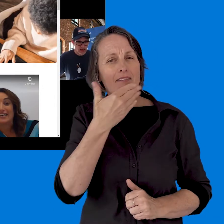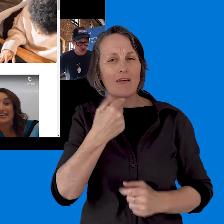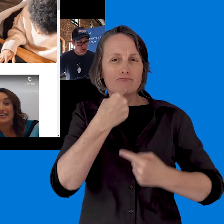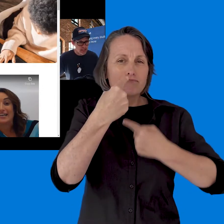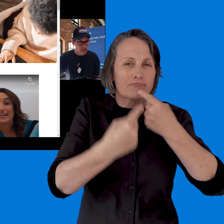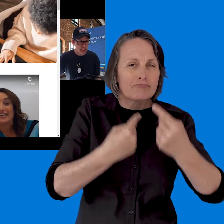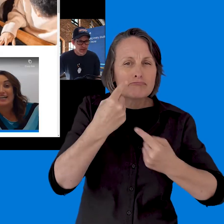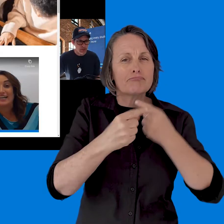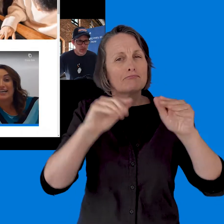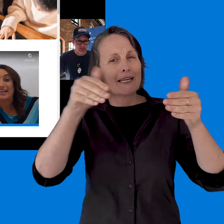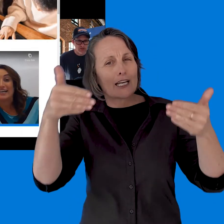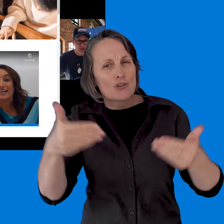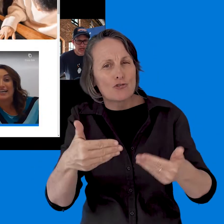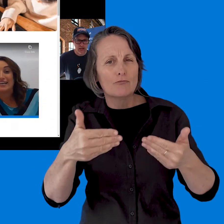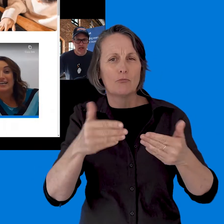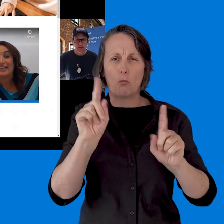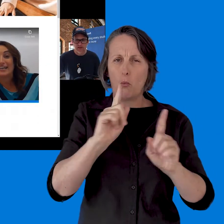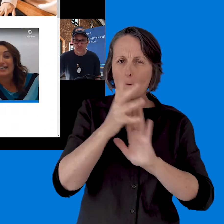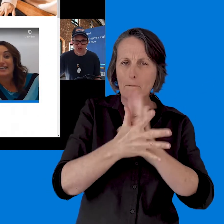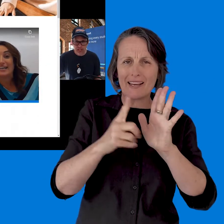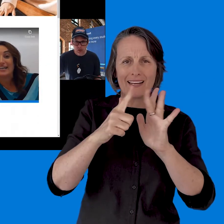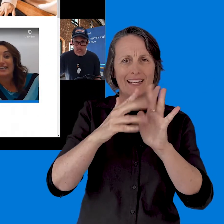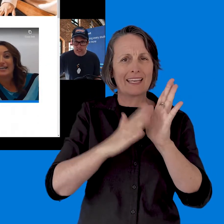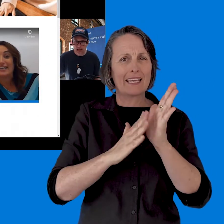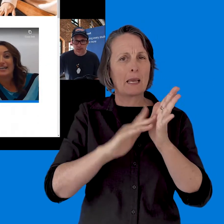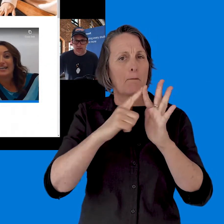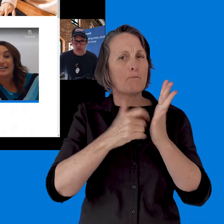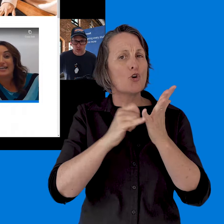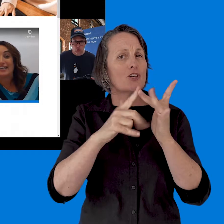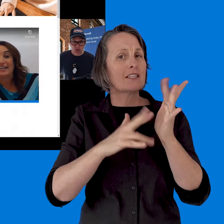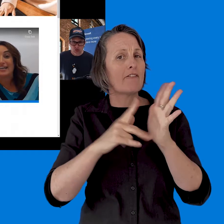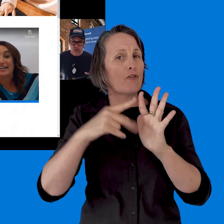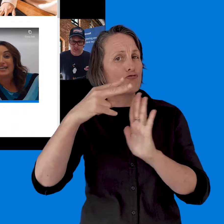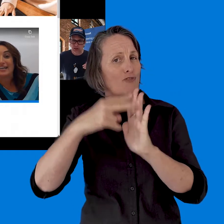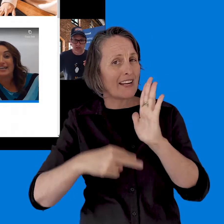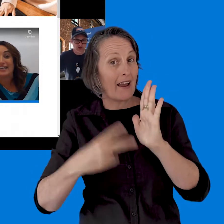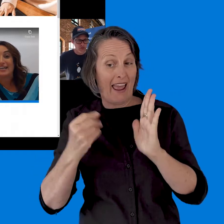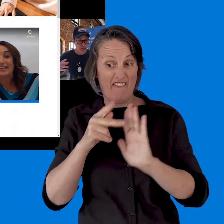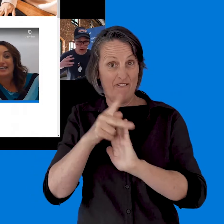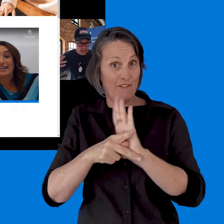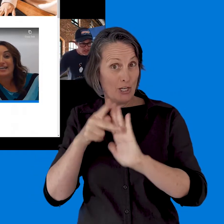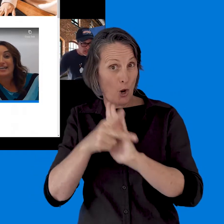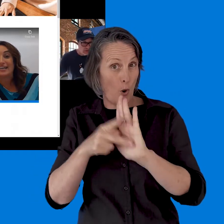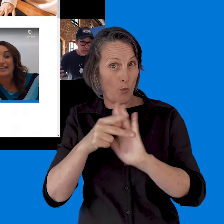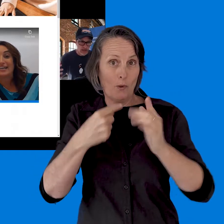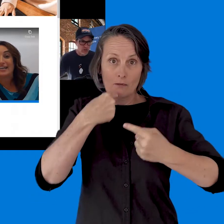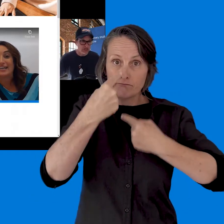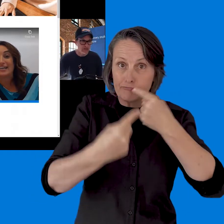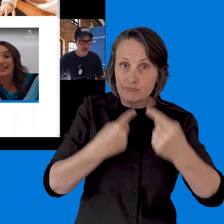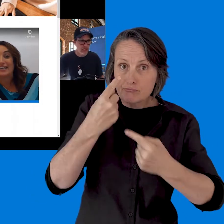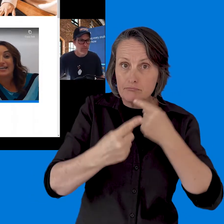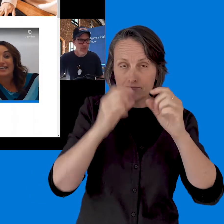an introduction about immersive reader. There's a video here that you can watch, which is going to give you a breakdown around immersive reader.